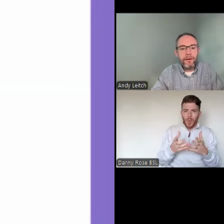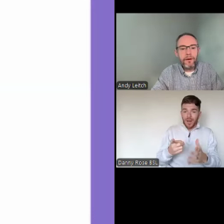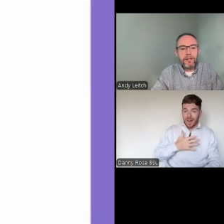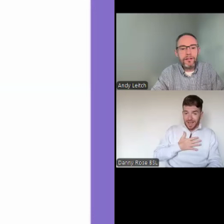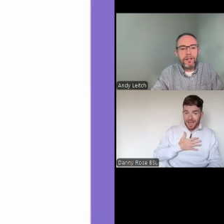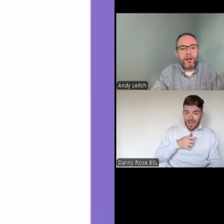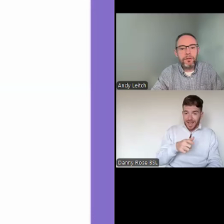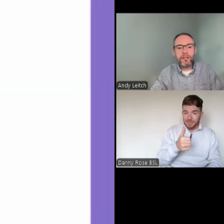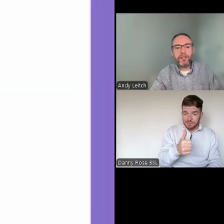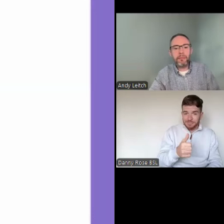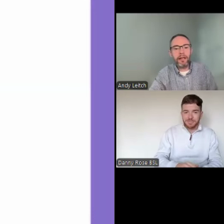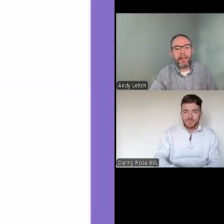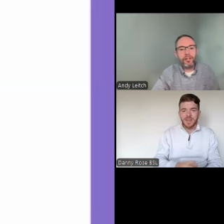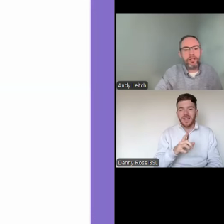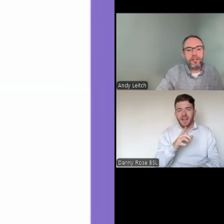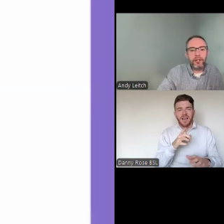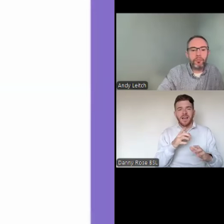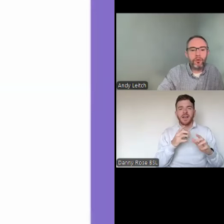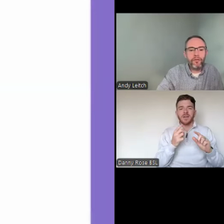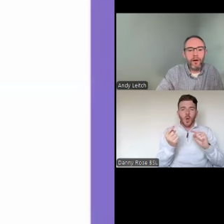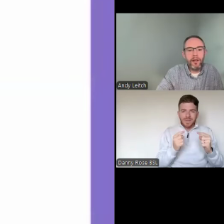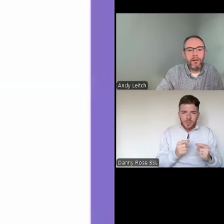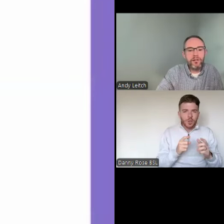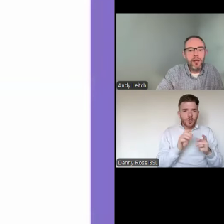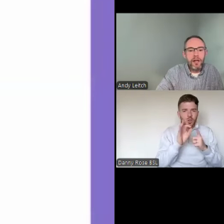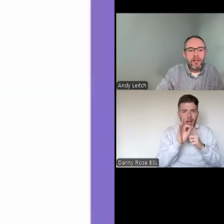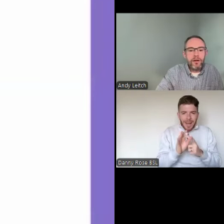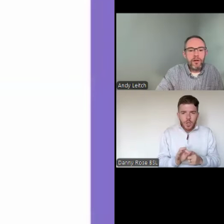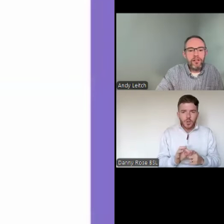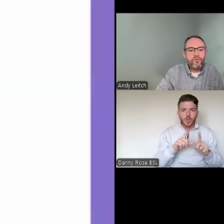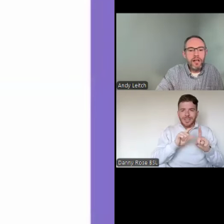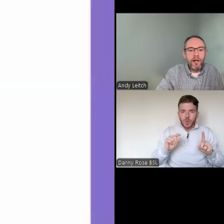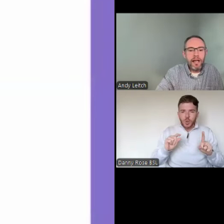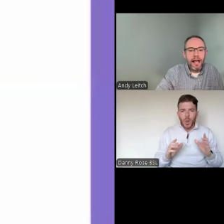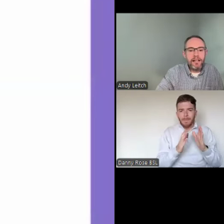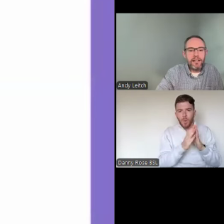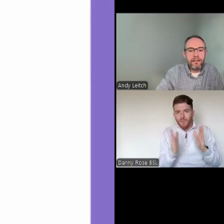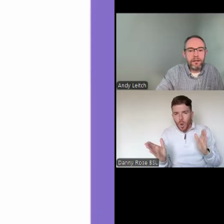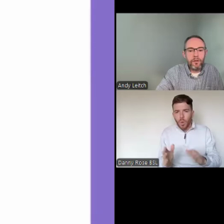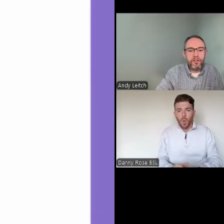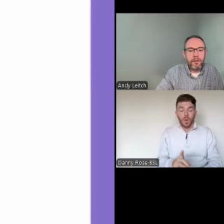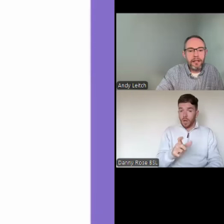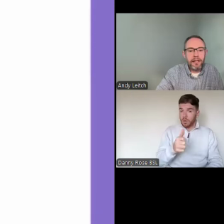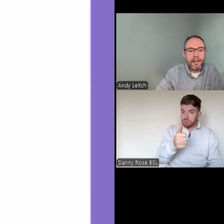Grants and competition applications, digital portfolios. Some really, really excellent ones coming in there.